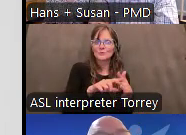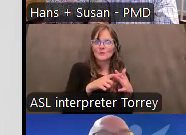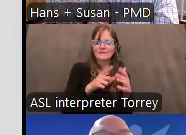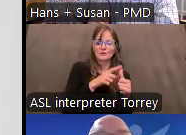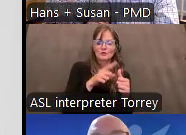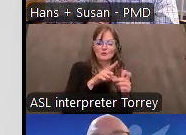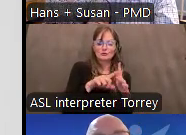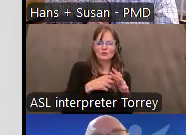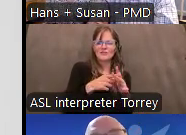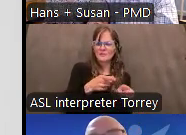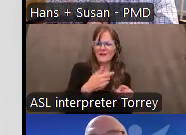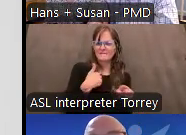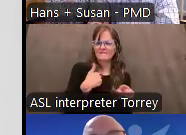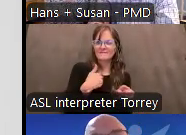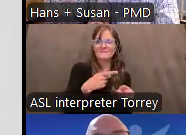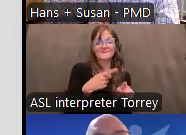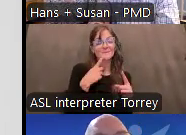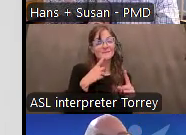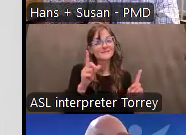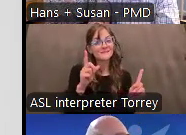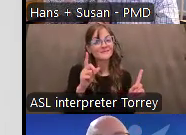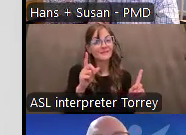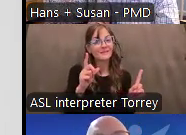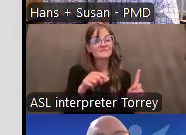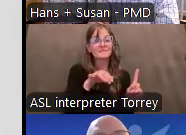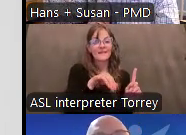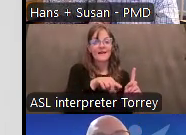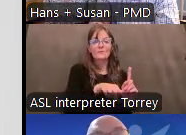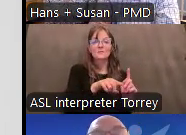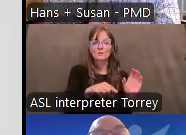We had back in the CNA program, the marketing was